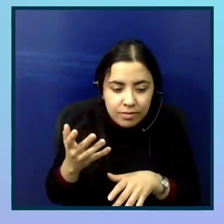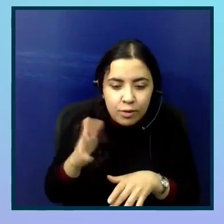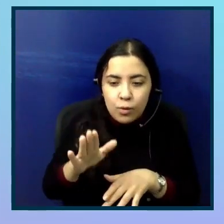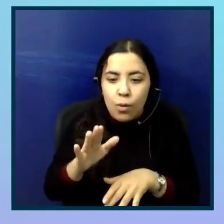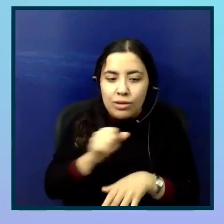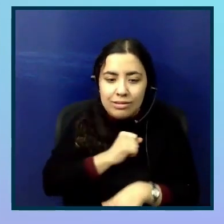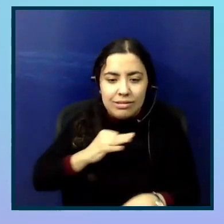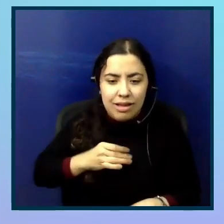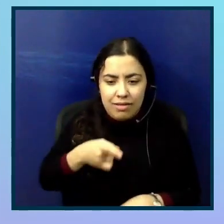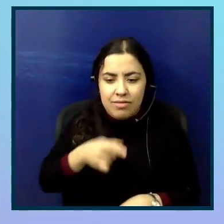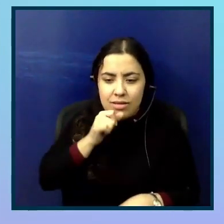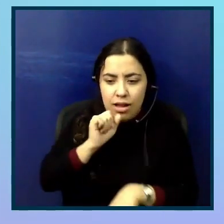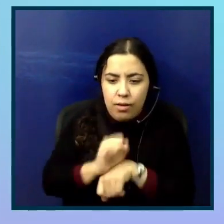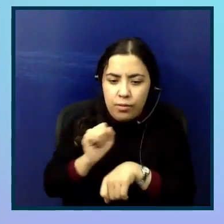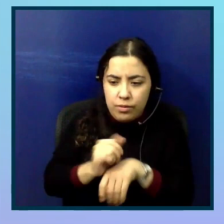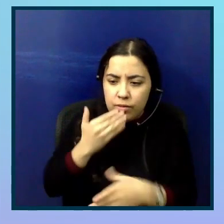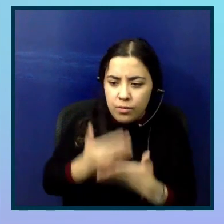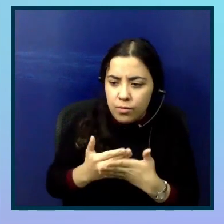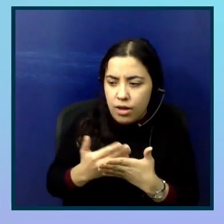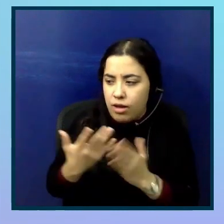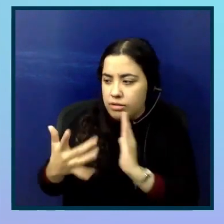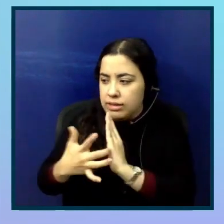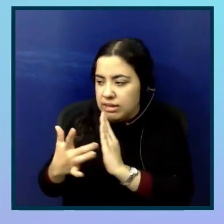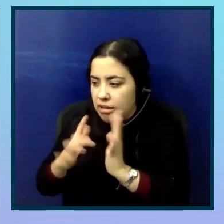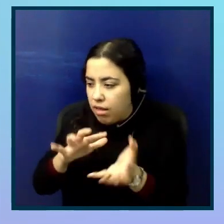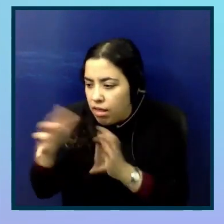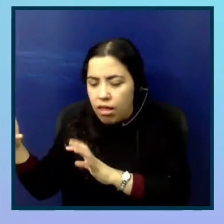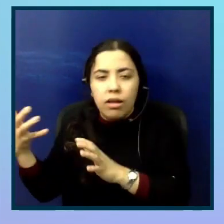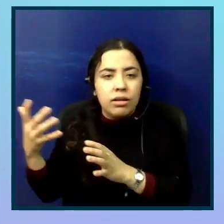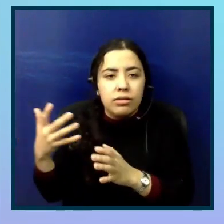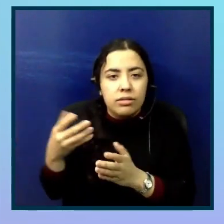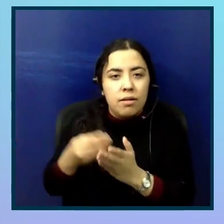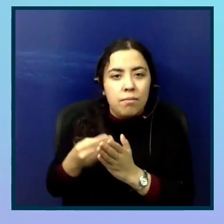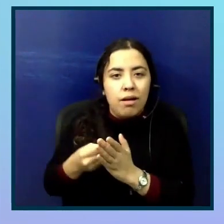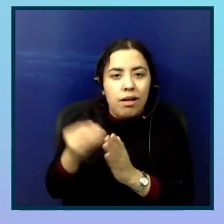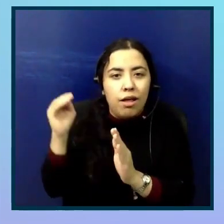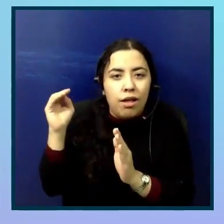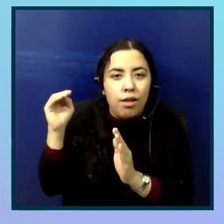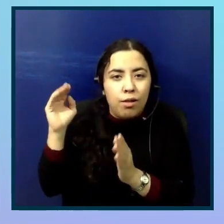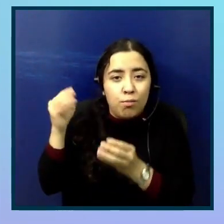and your tech vendors are accessible. And so that's always,